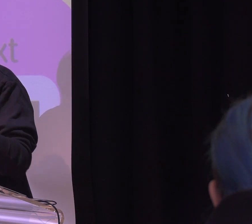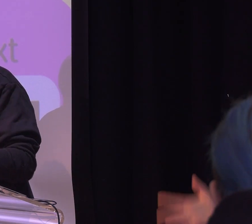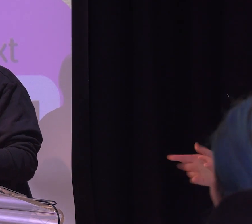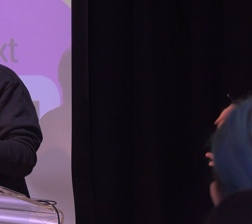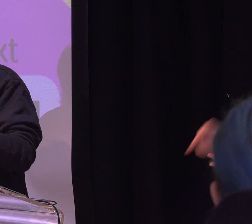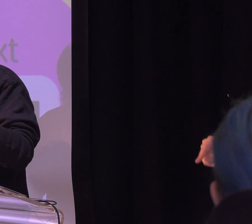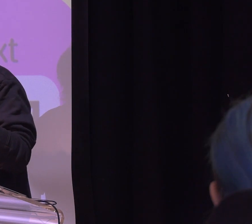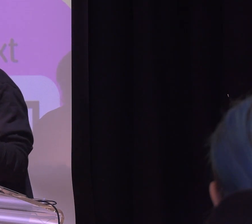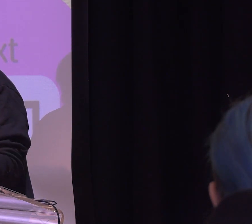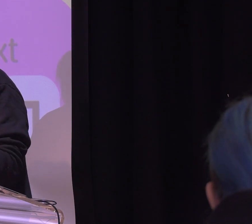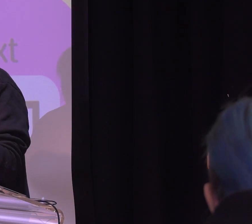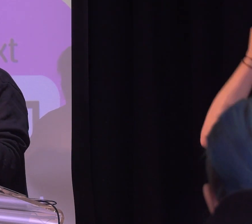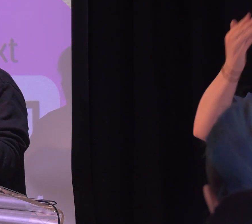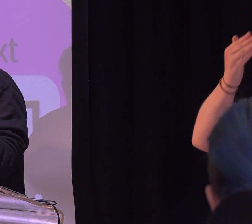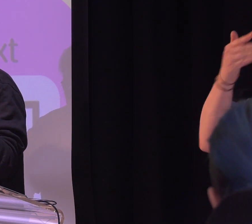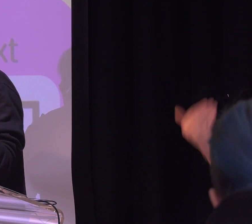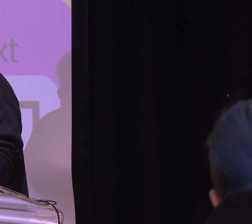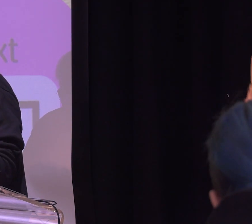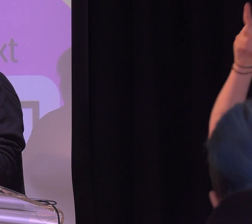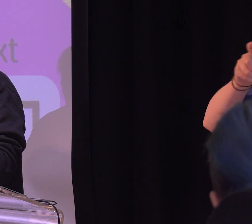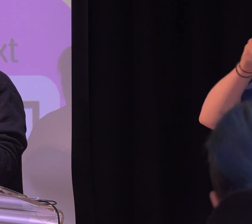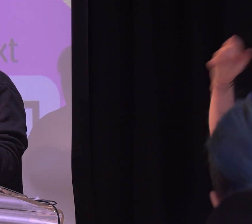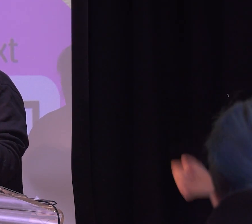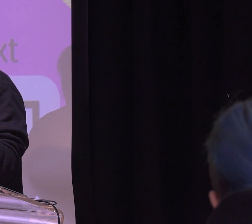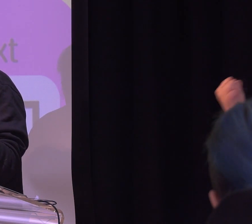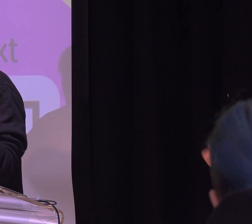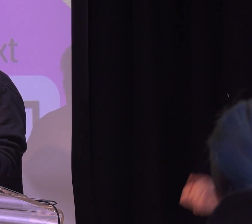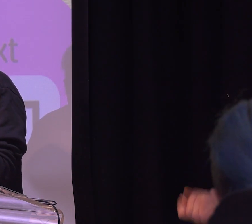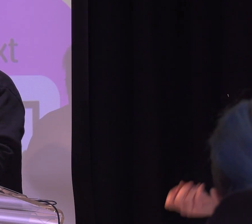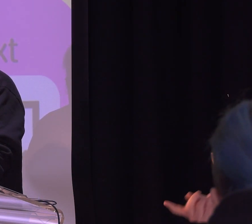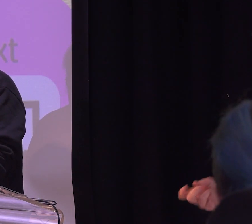creative, innovative, powerful methods.